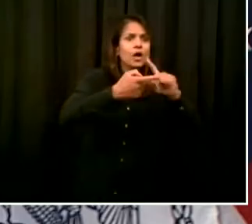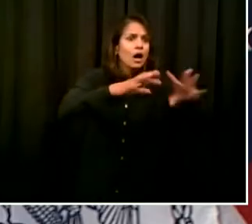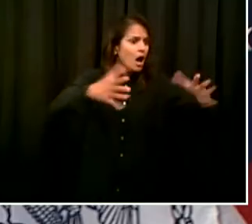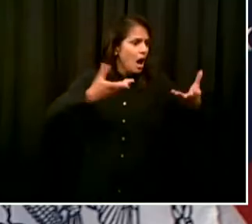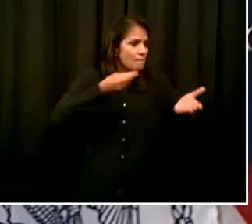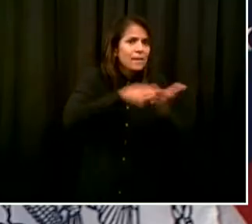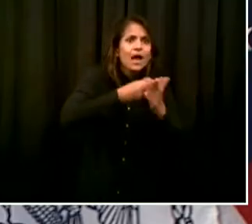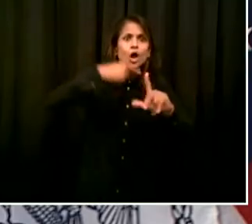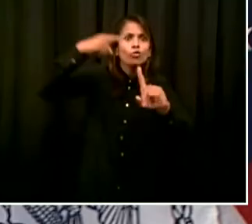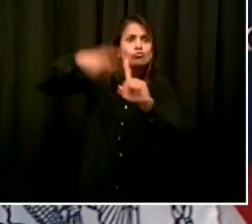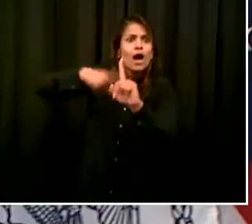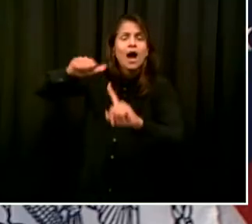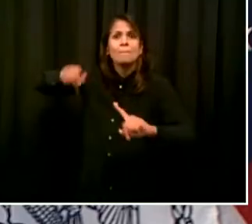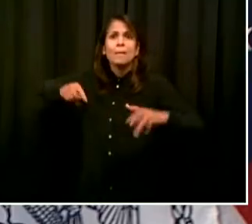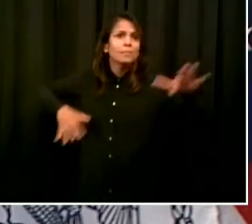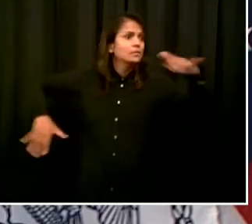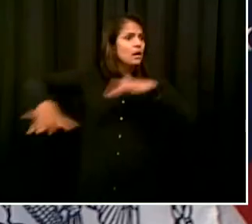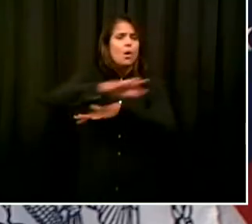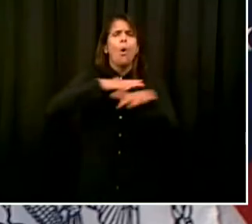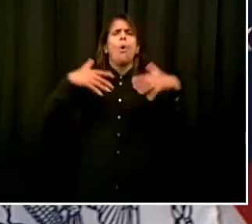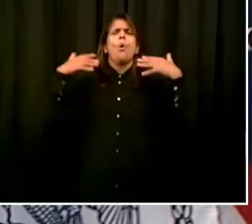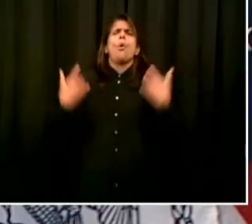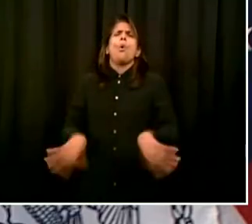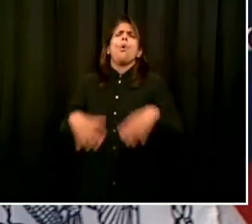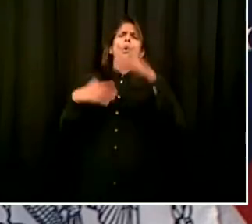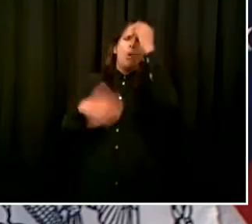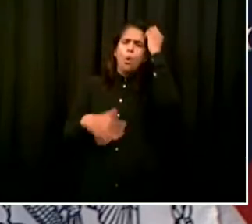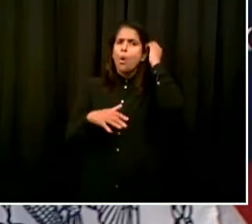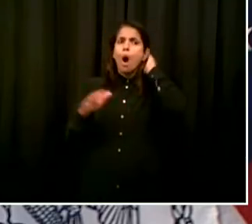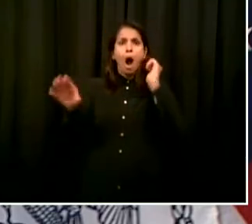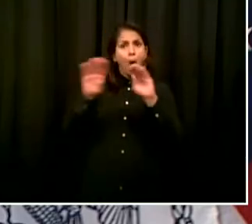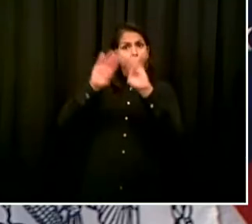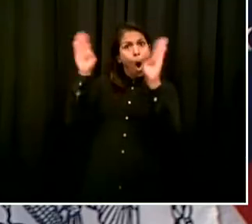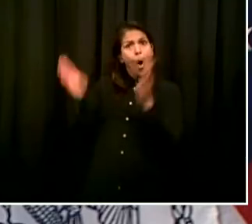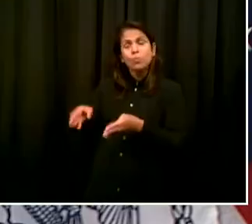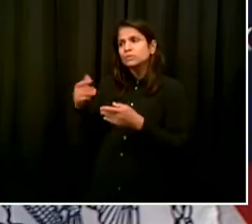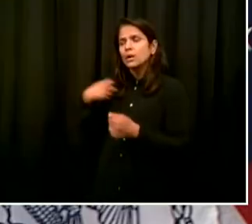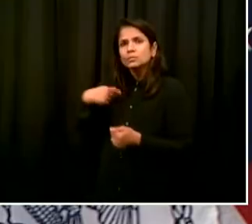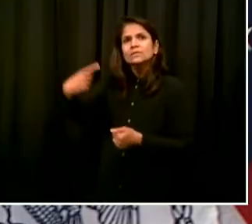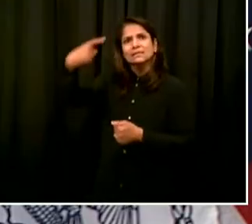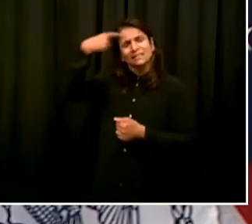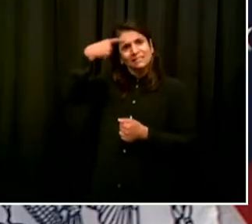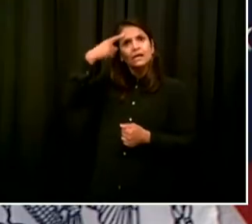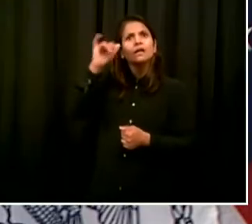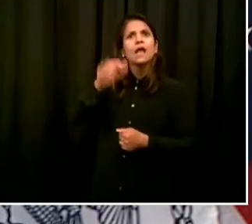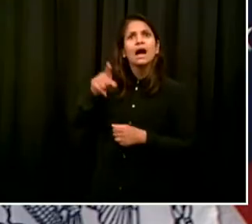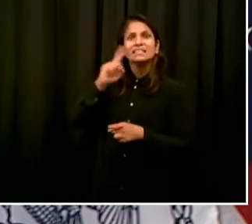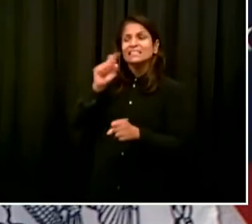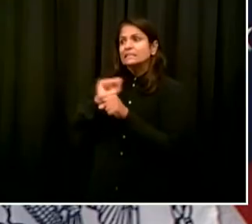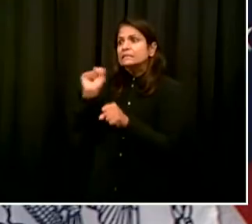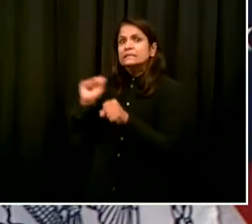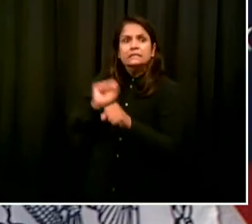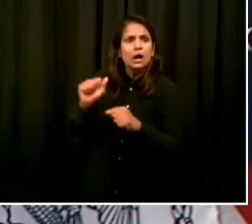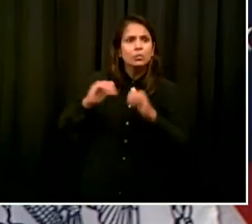ON THE LINE AT A TIME WHERE WE NEED MORE AFFORDABLE HOUSING. WE NEED MORE JOBS TO COME BACK, AND I'M TALKING BOTH